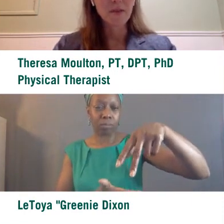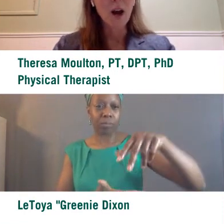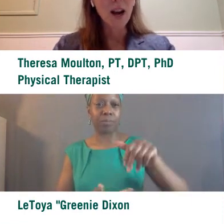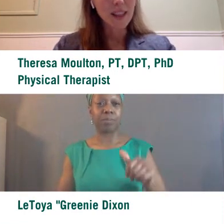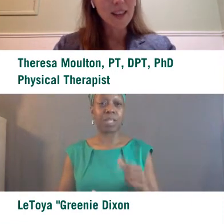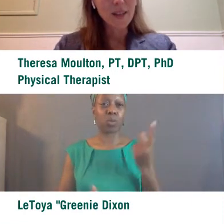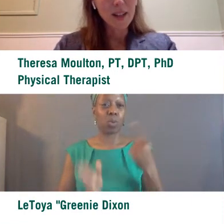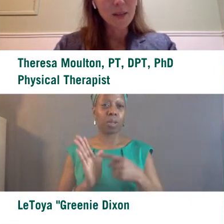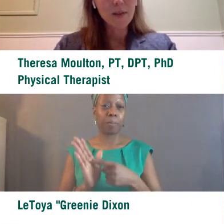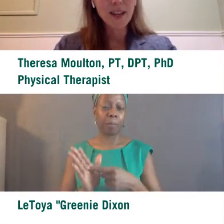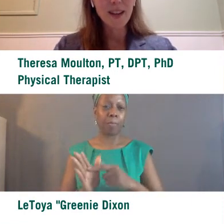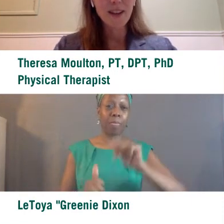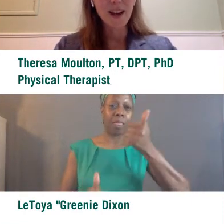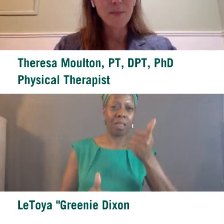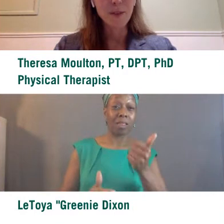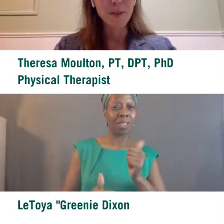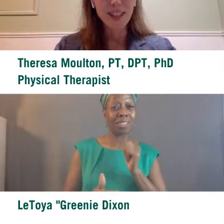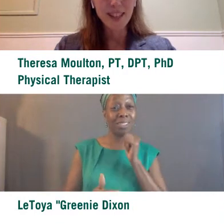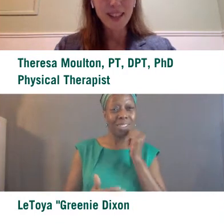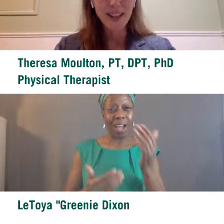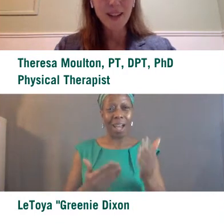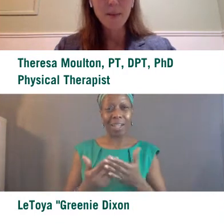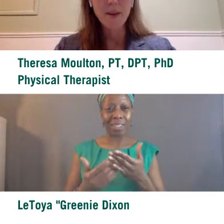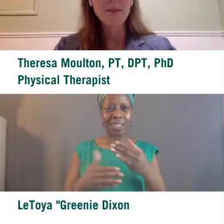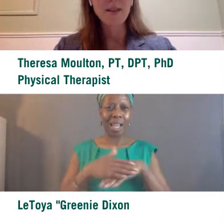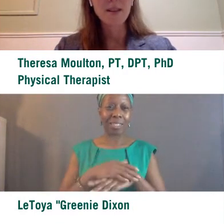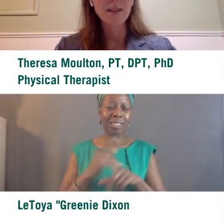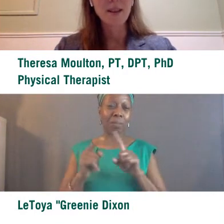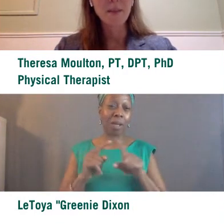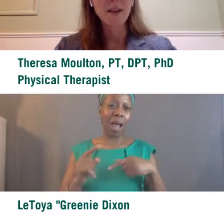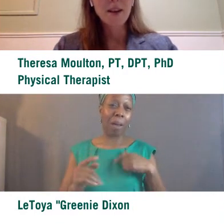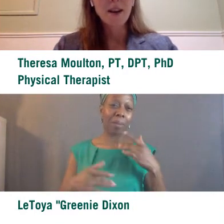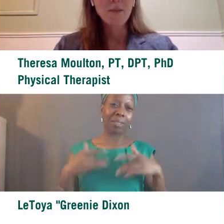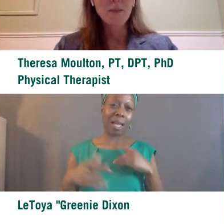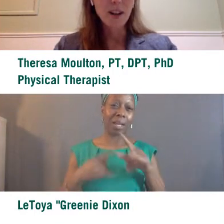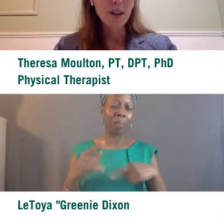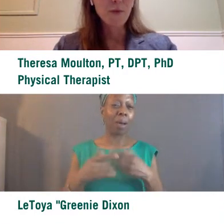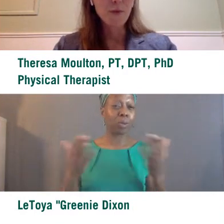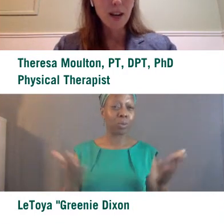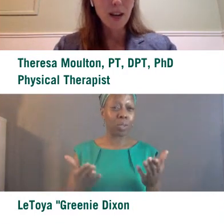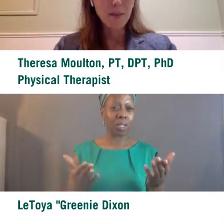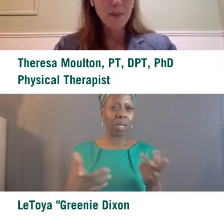widely available right now, that I'm really excited about is a running frame.